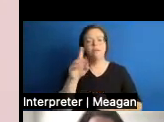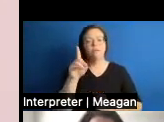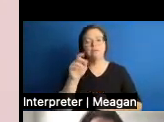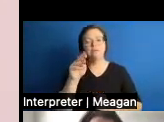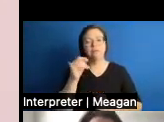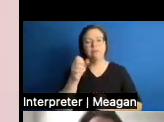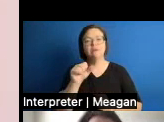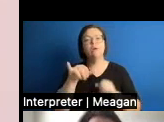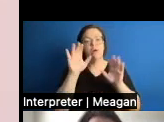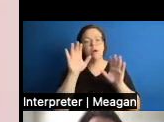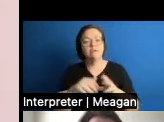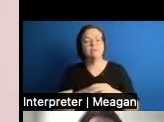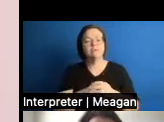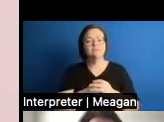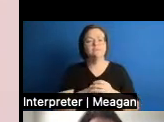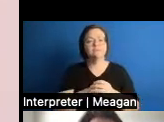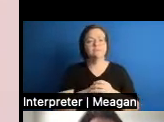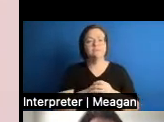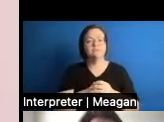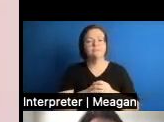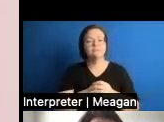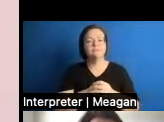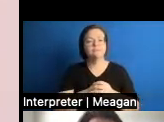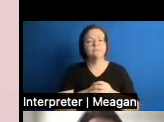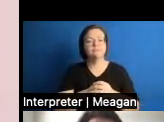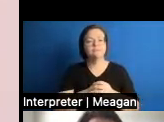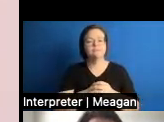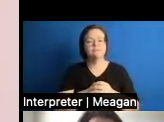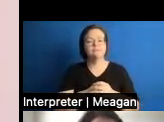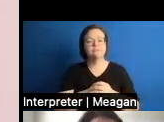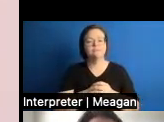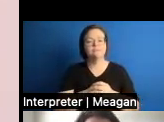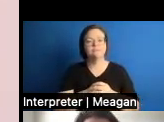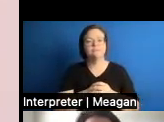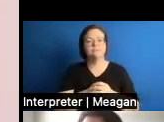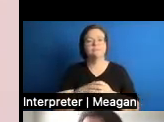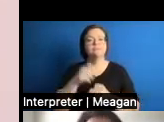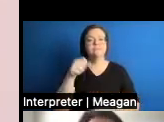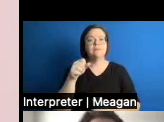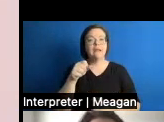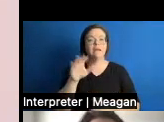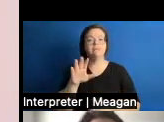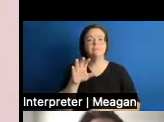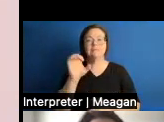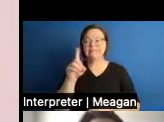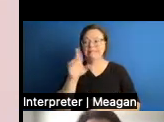divorce.” Okay. Thank you